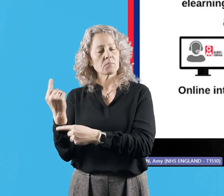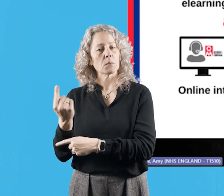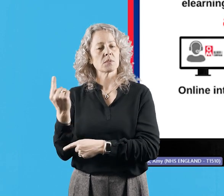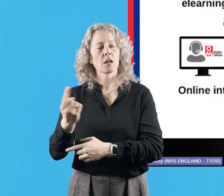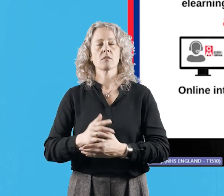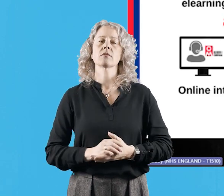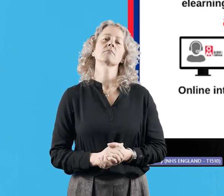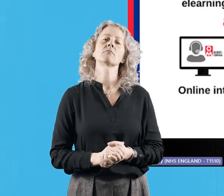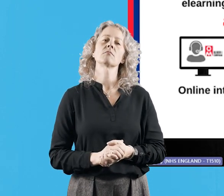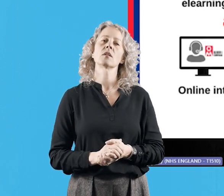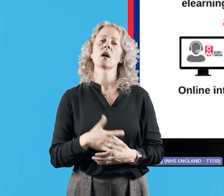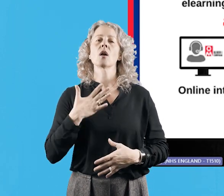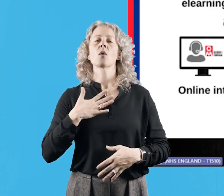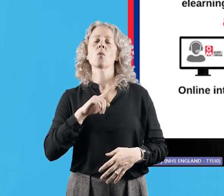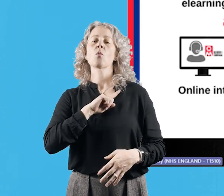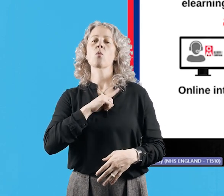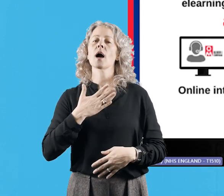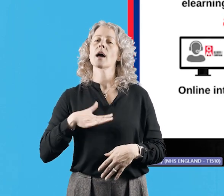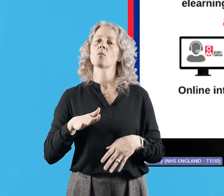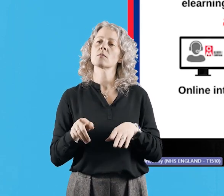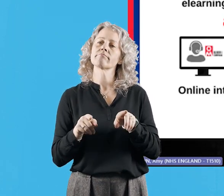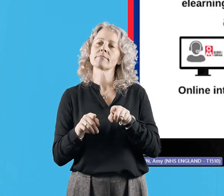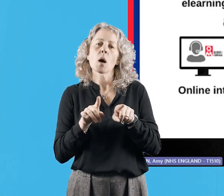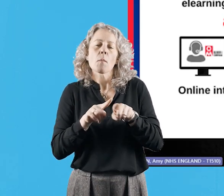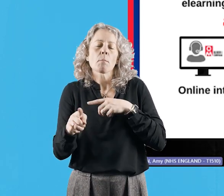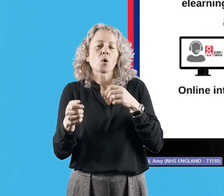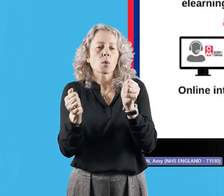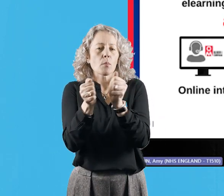through what's most appropriate for the audience.